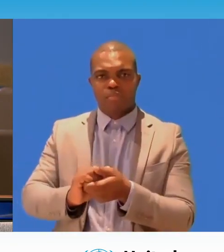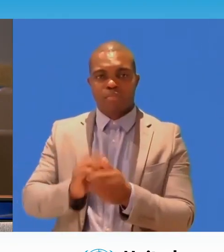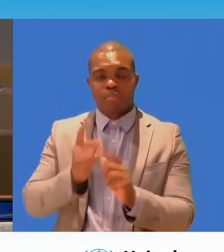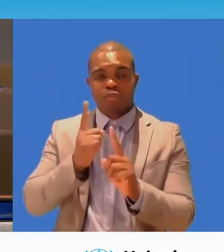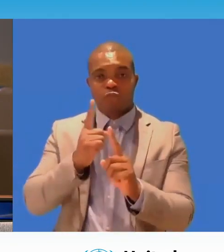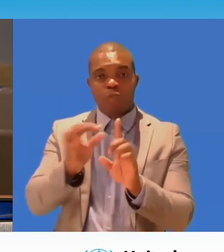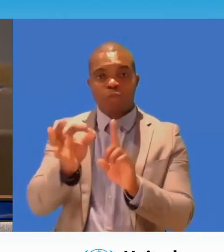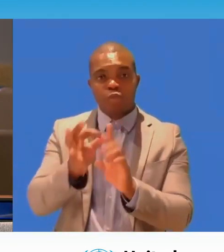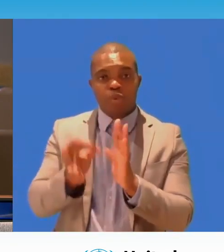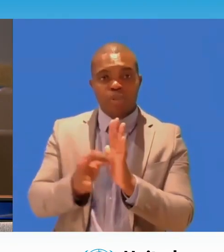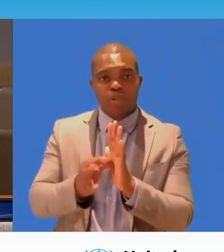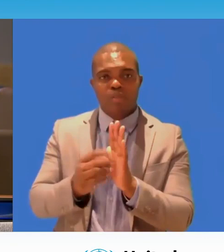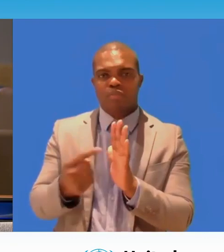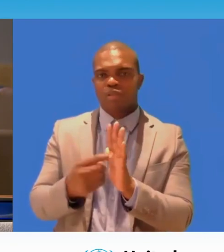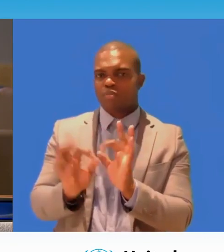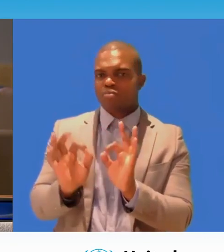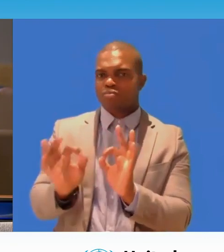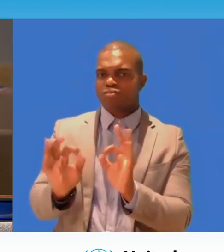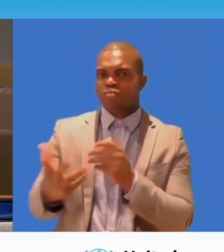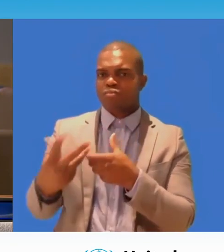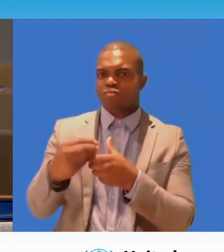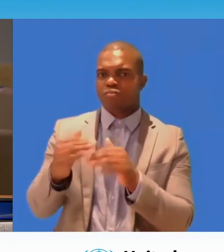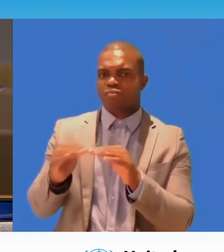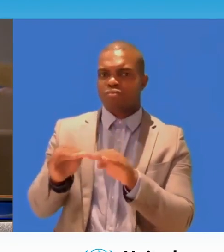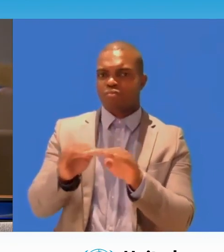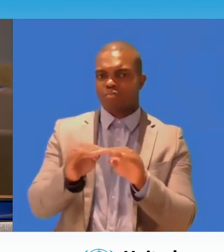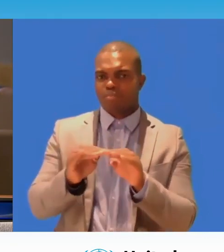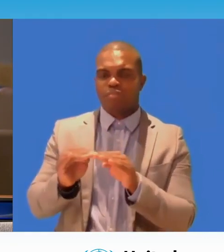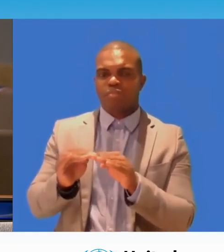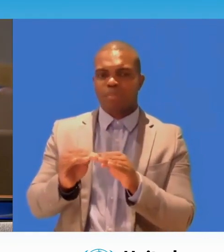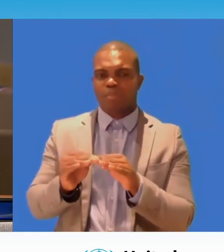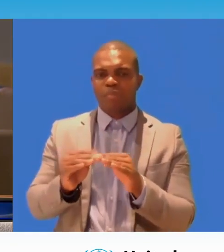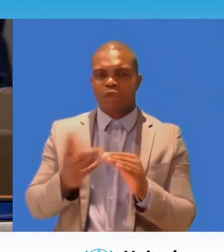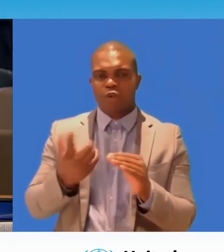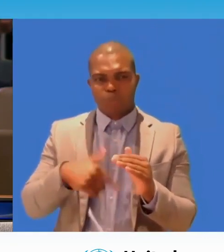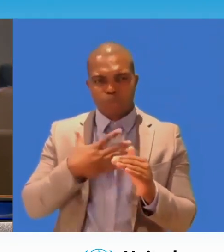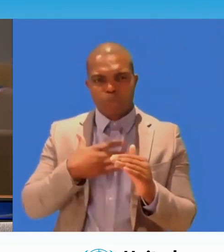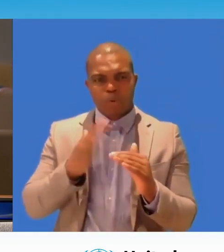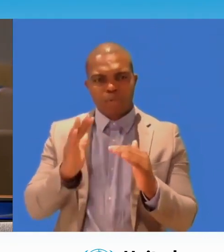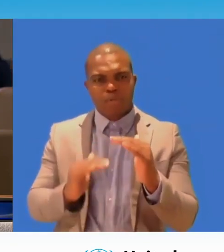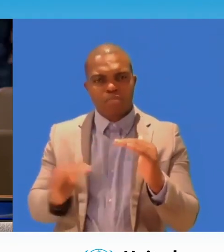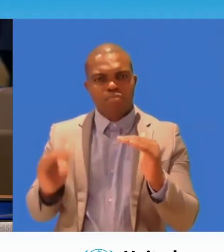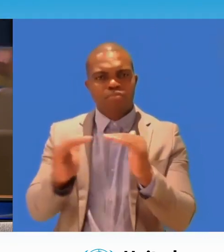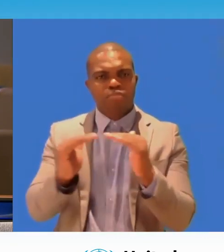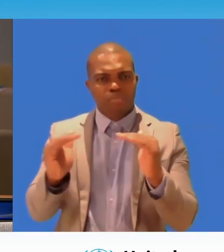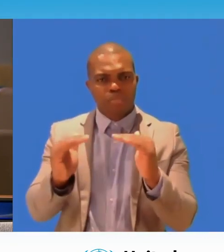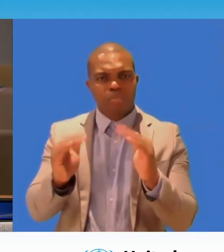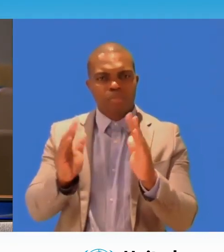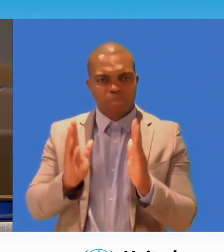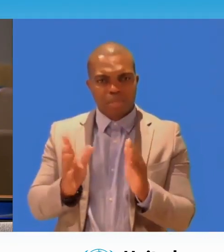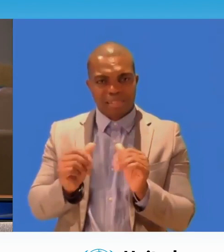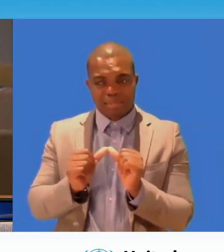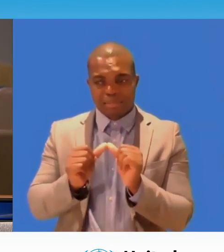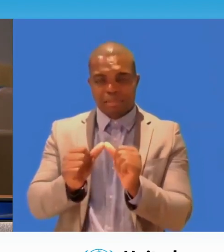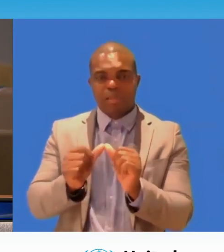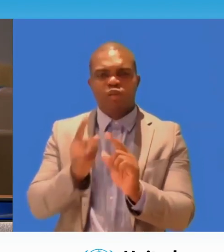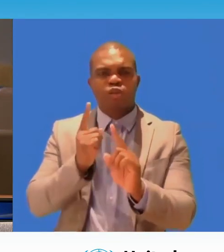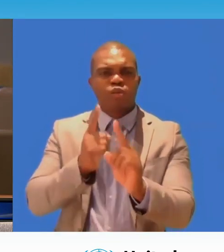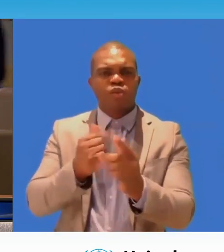development by dismantling barriers to food participation they Foster a resilient Society